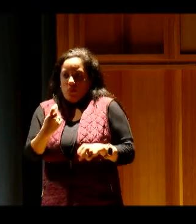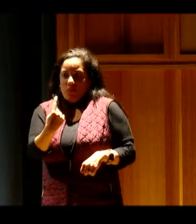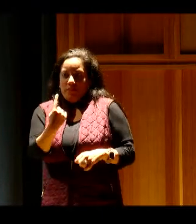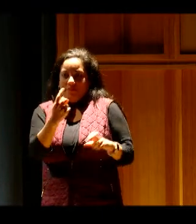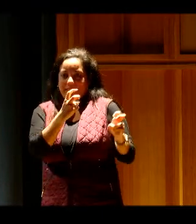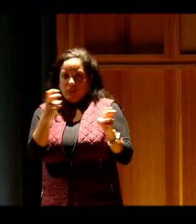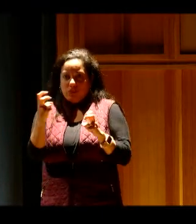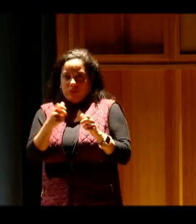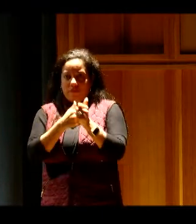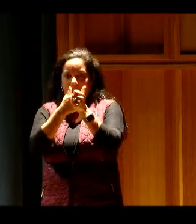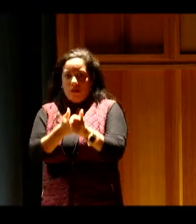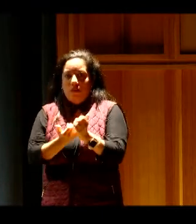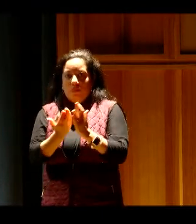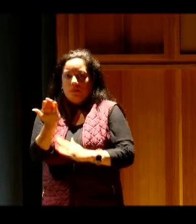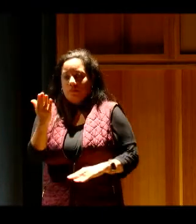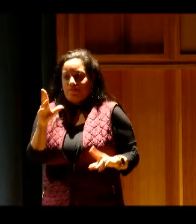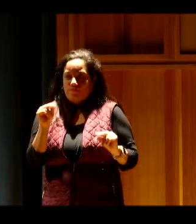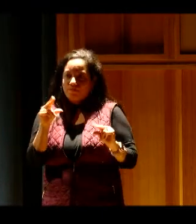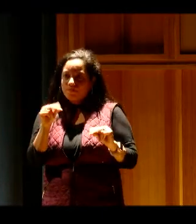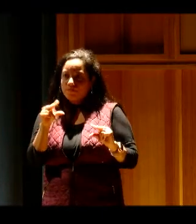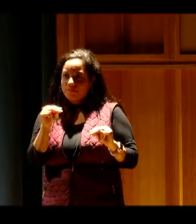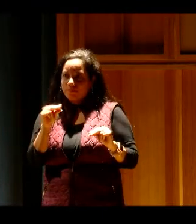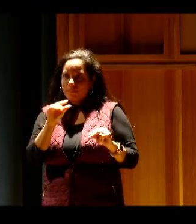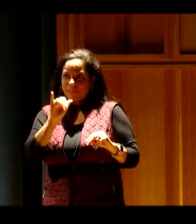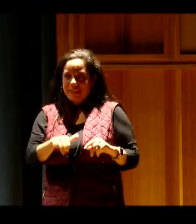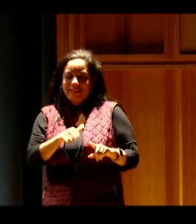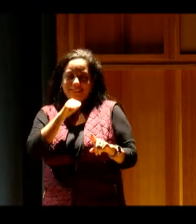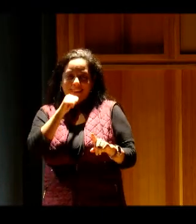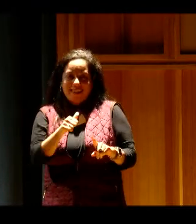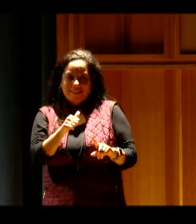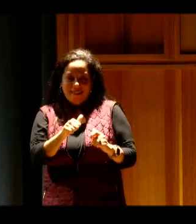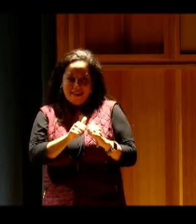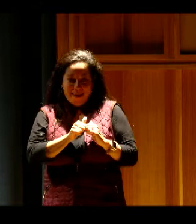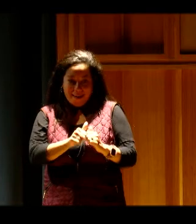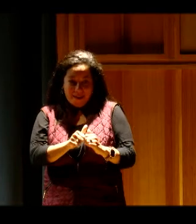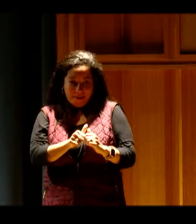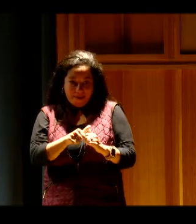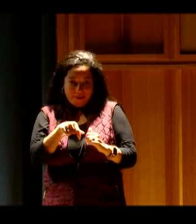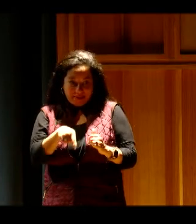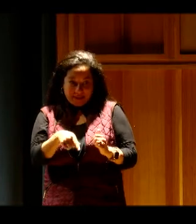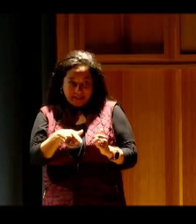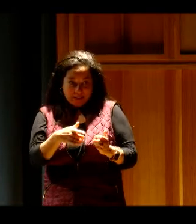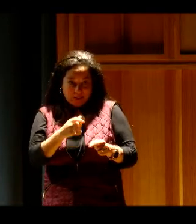and followed it through, because that is not how this thing is working.